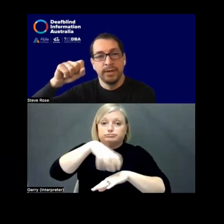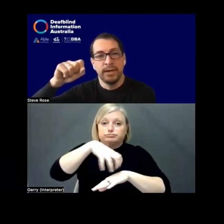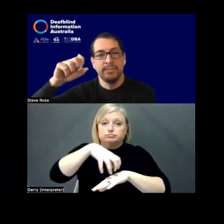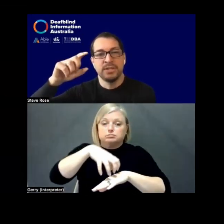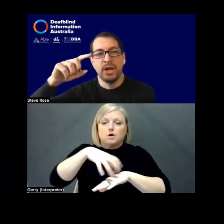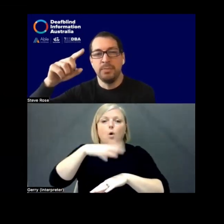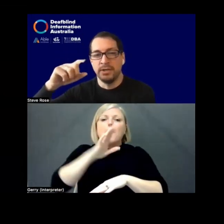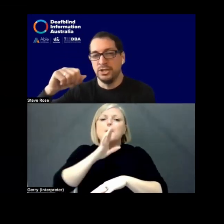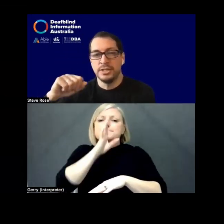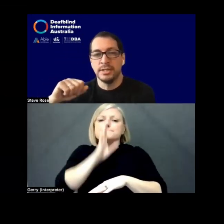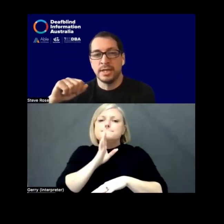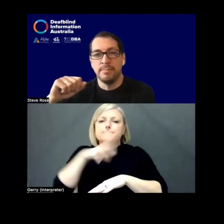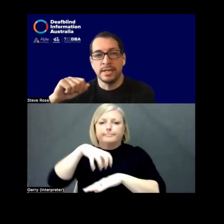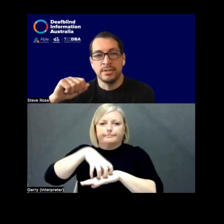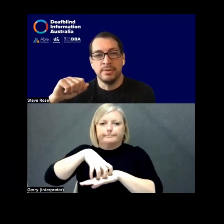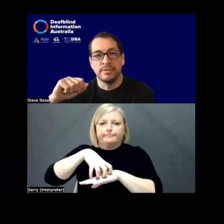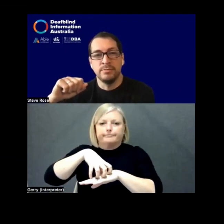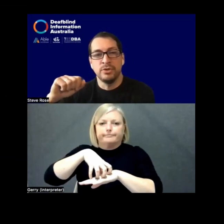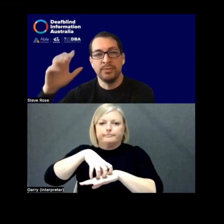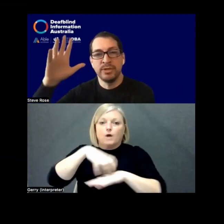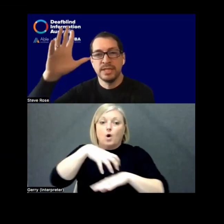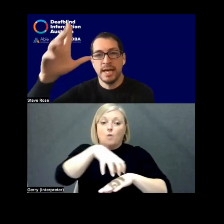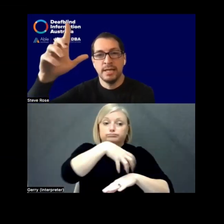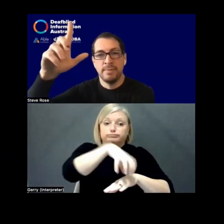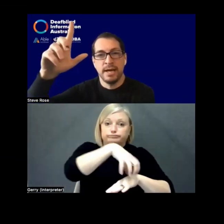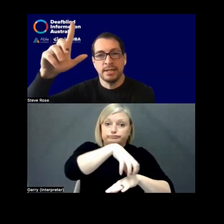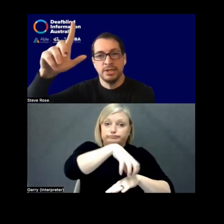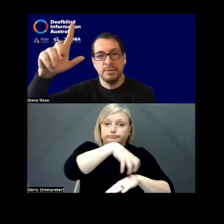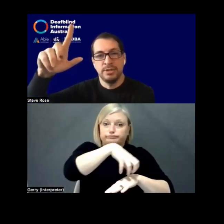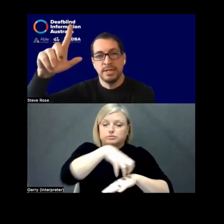And I'm just hoping that she's going to come back to us for more. She brings her hand back and she puts